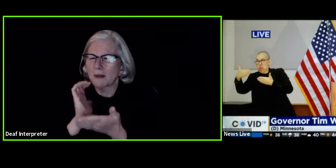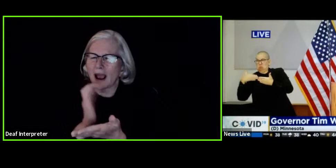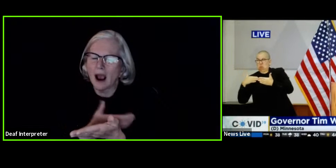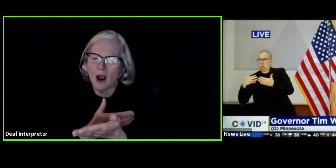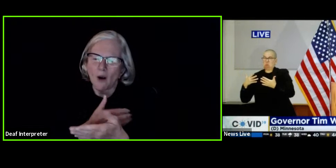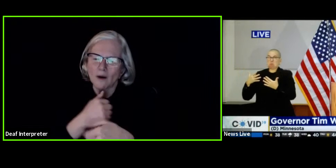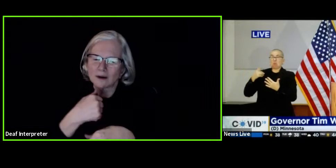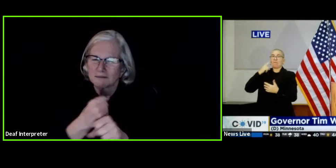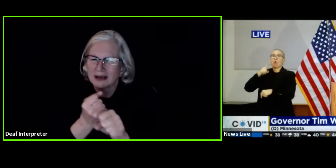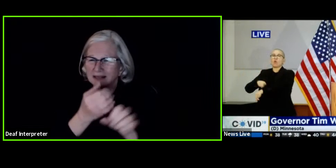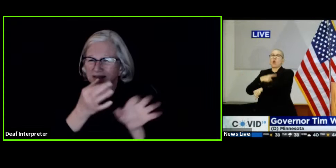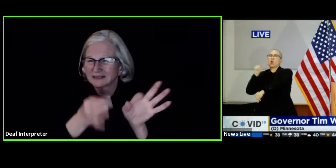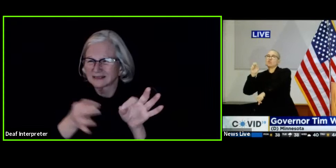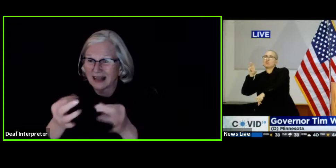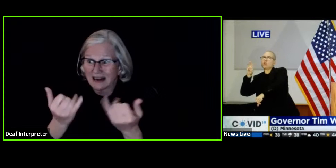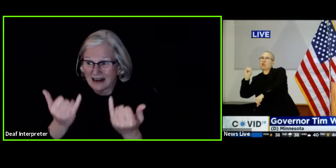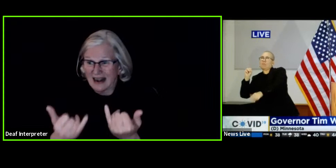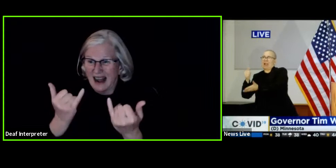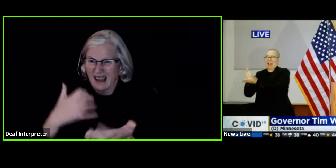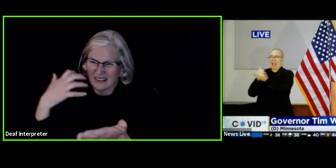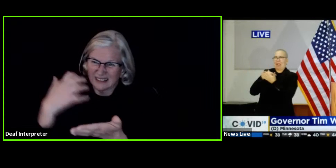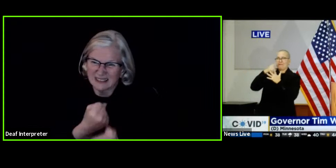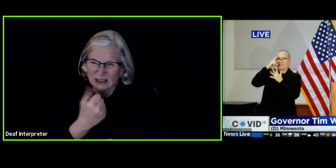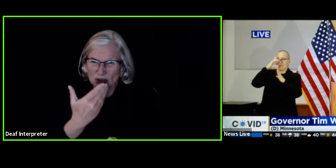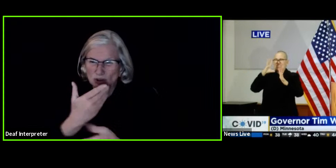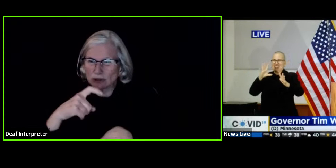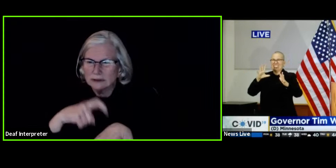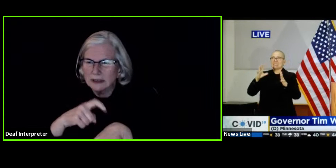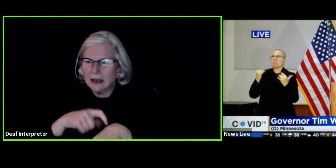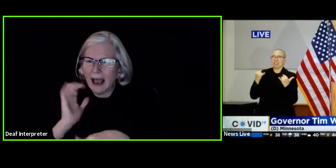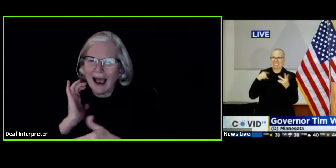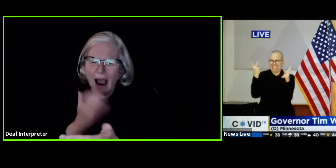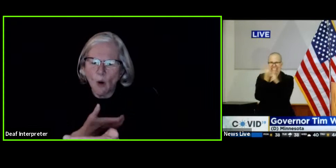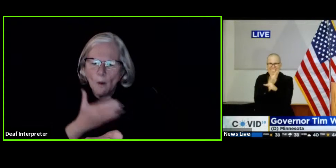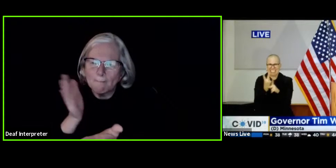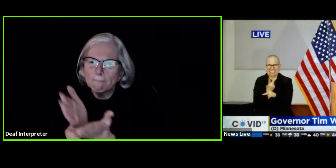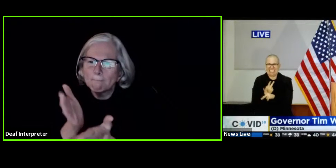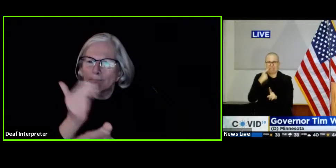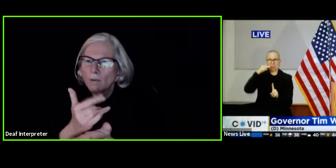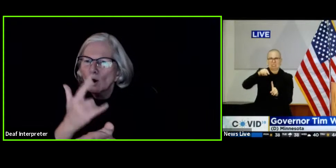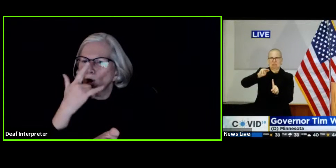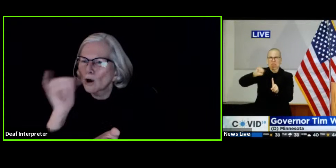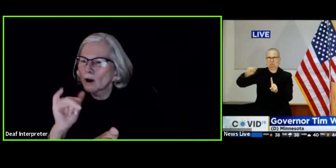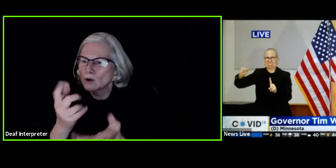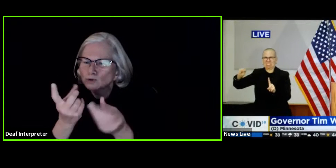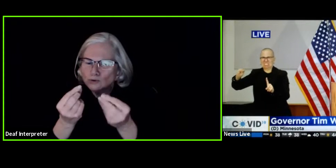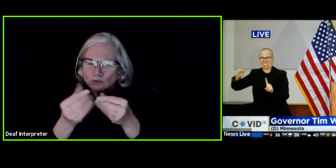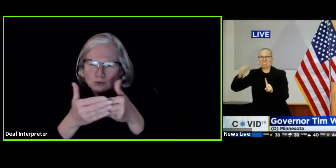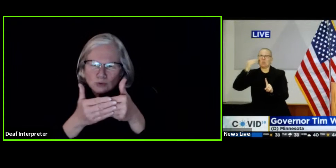WE'RE GOING TO KNOW WHERE WE'RE AT IN REVENUES, IN THE BUDGET, WHEN WE START